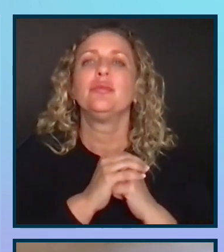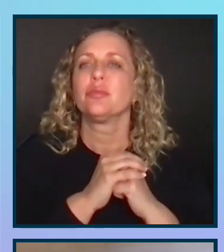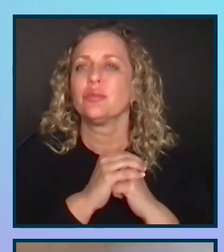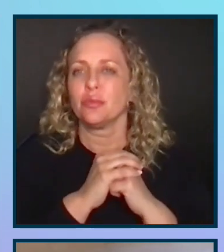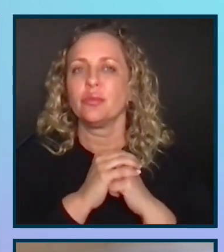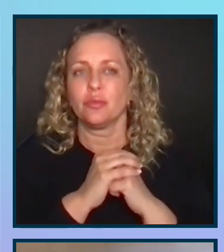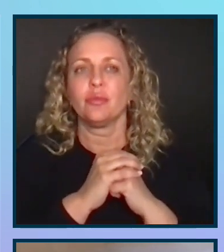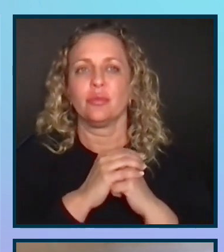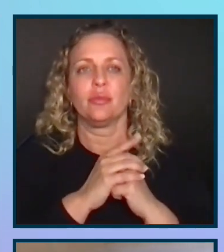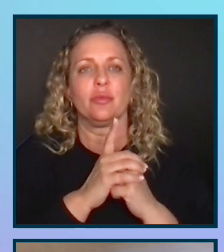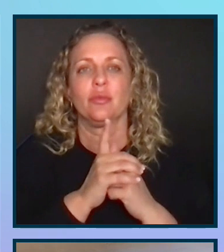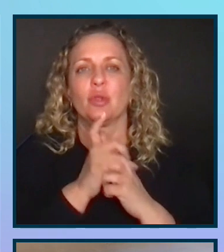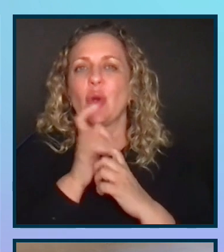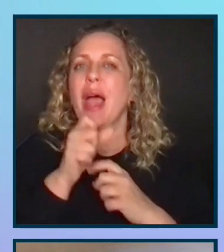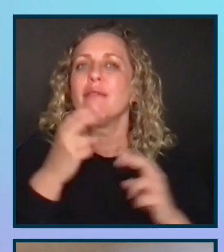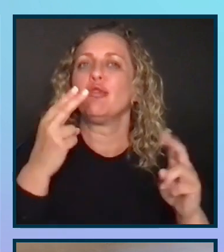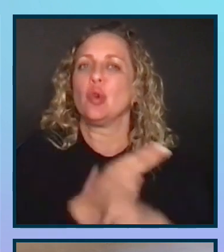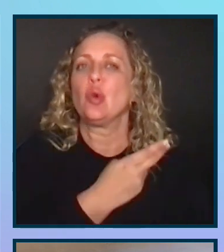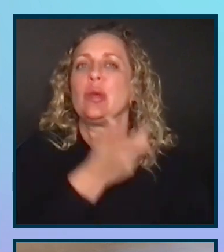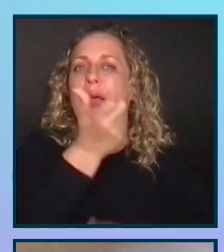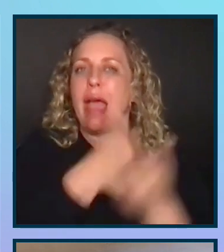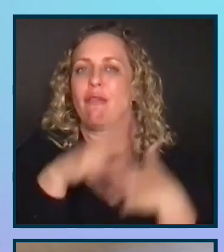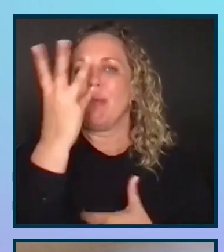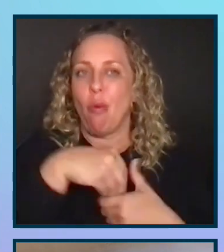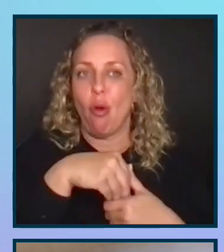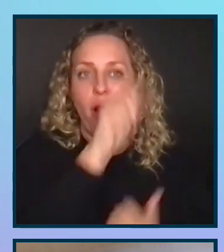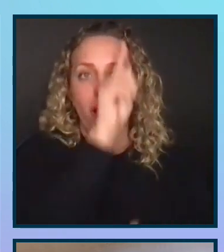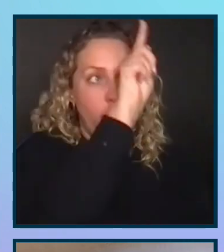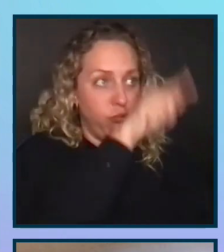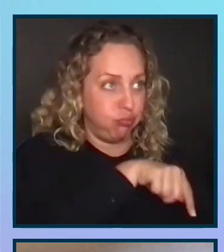You don't have to use every part of Universal Design,